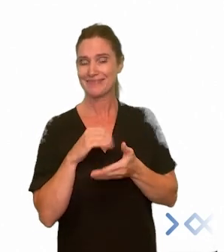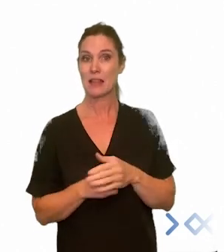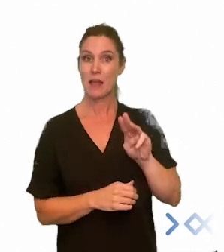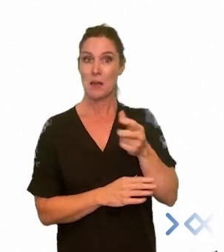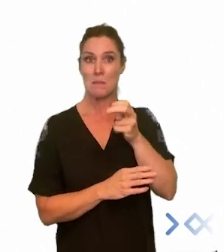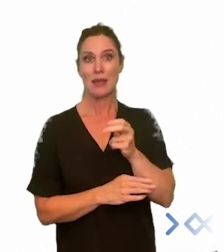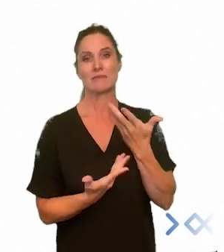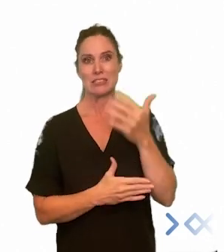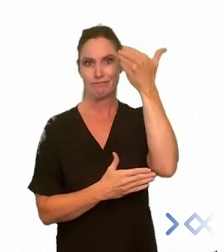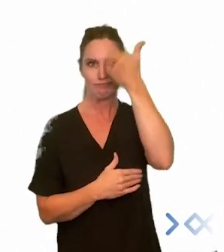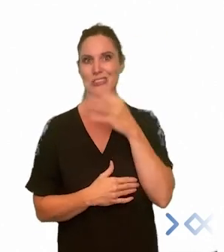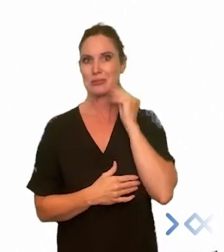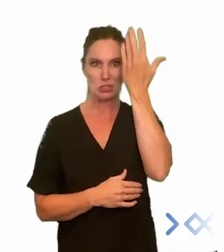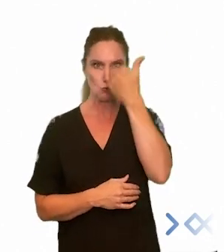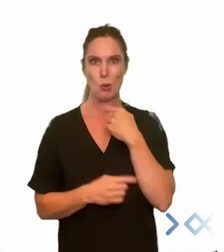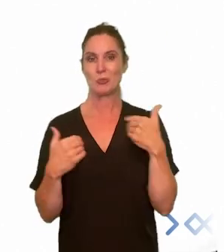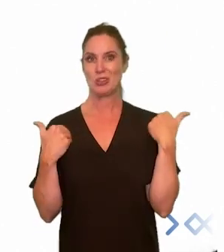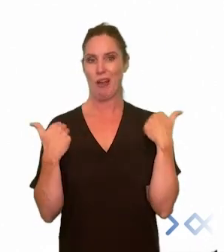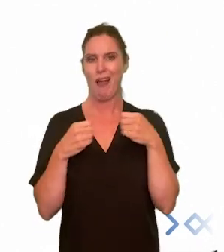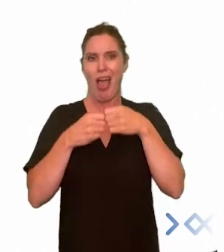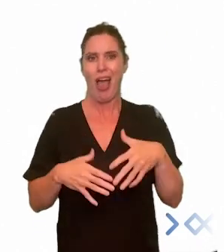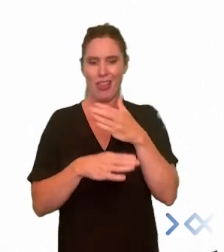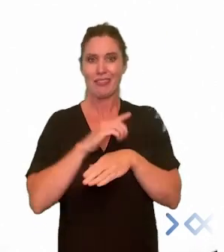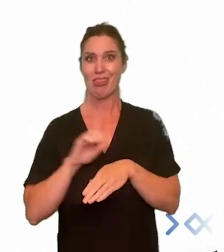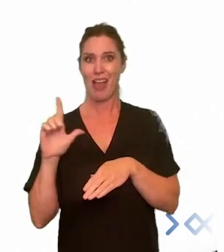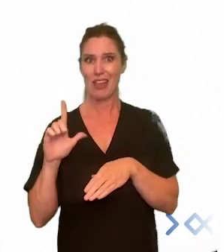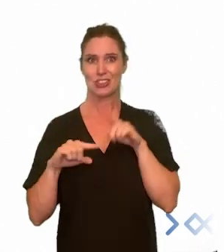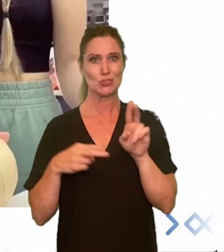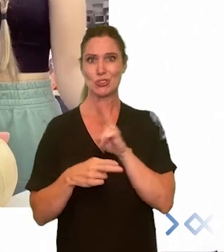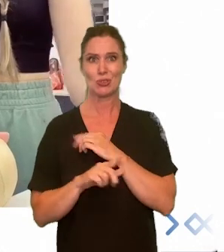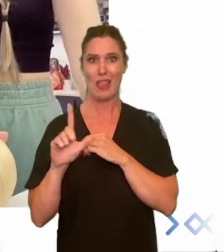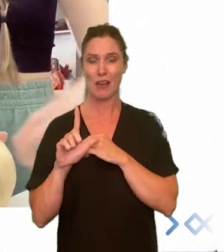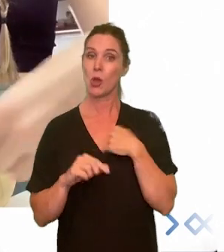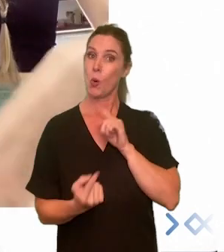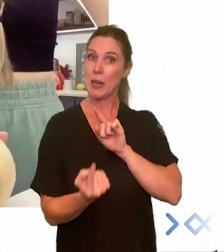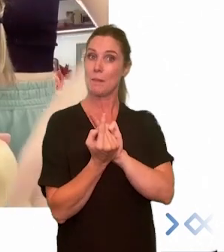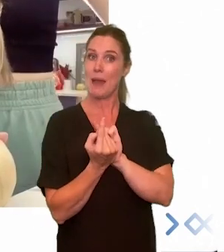and lost the ability to use her left hand. When we met, she was using just one hand for her baking projects.